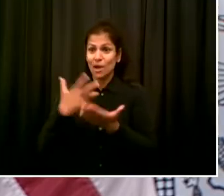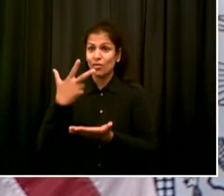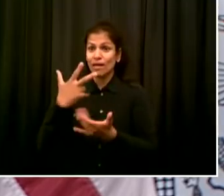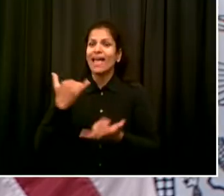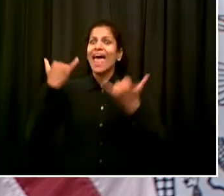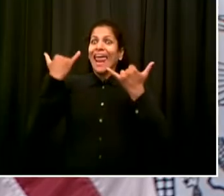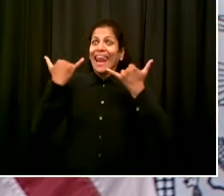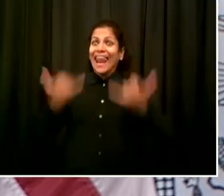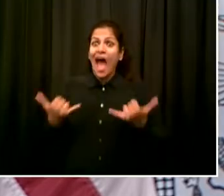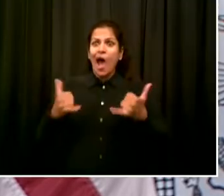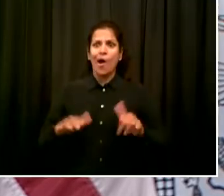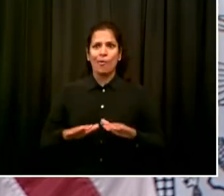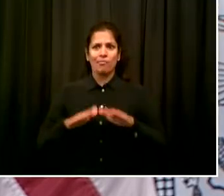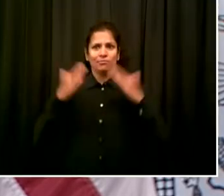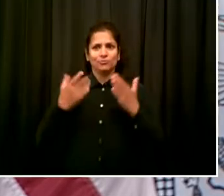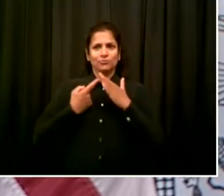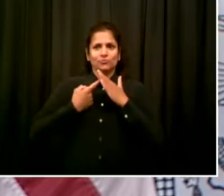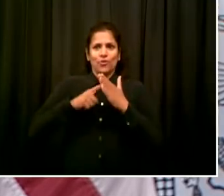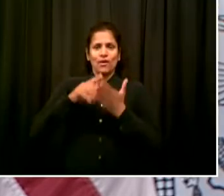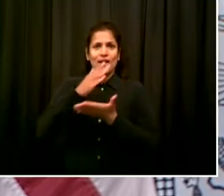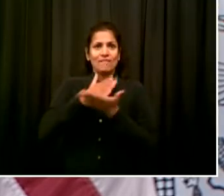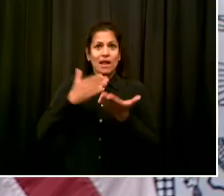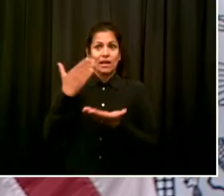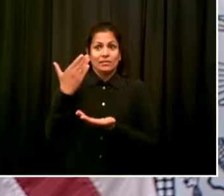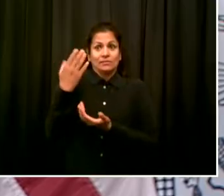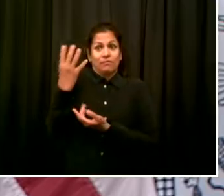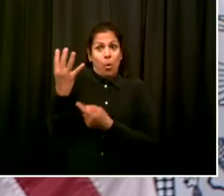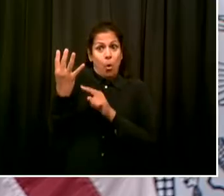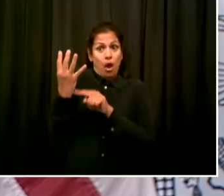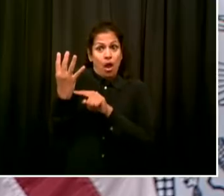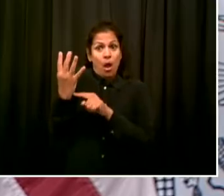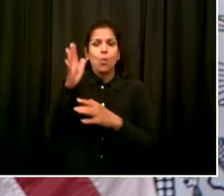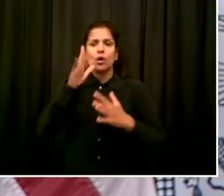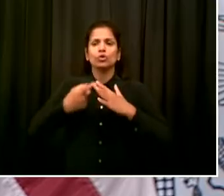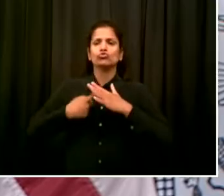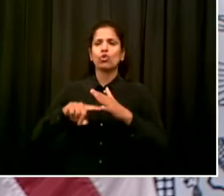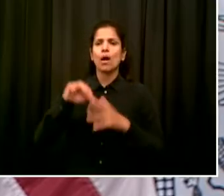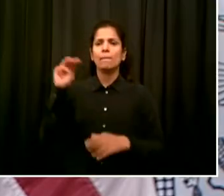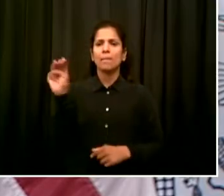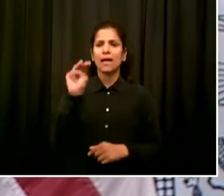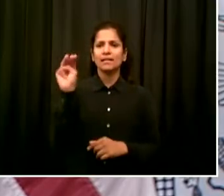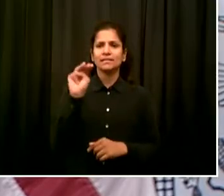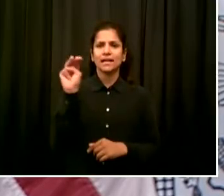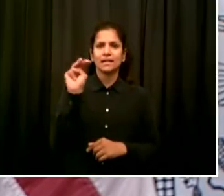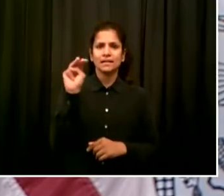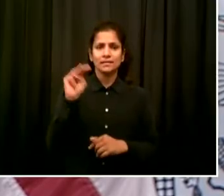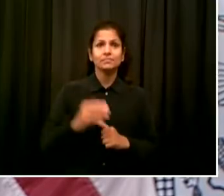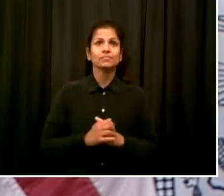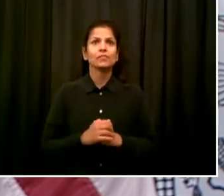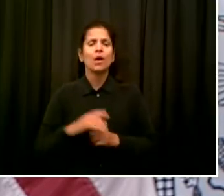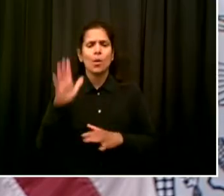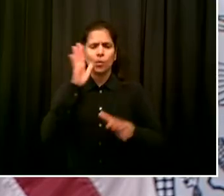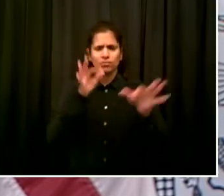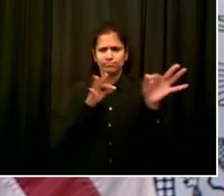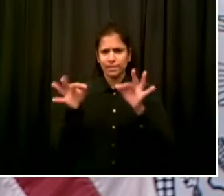PHASE FOR 4 AND THE GOOD NEWS HOW WE ARE GOING